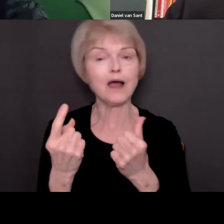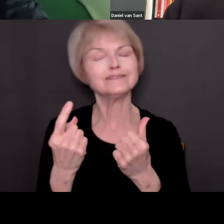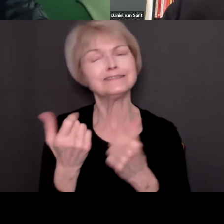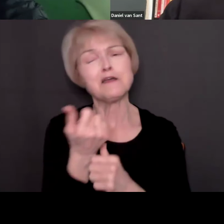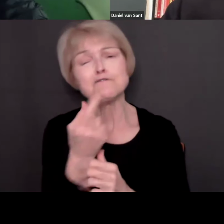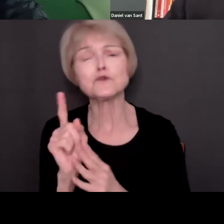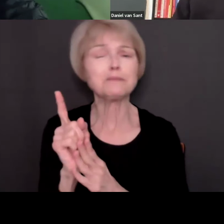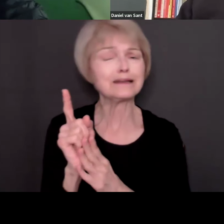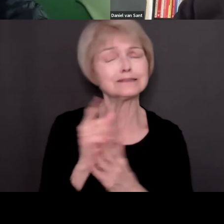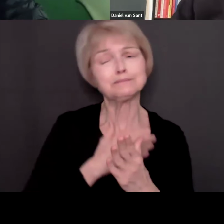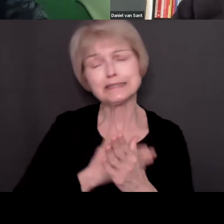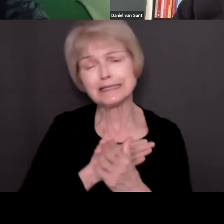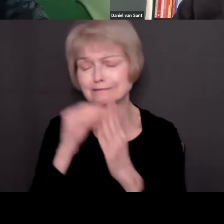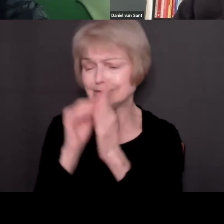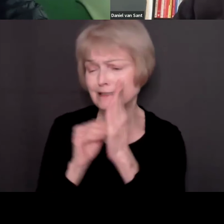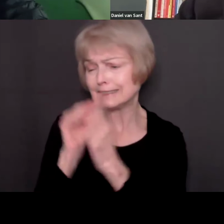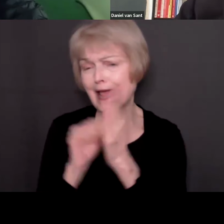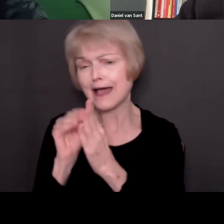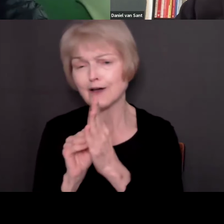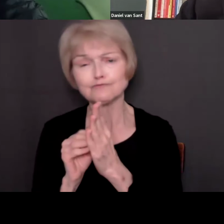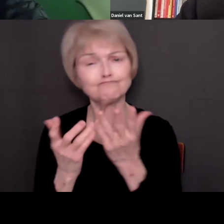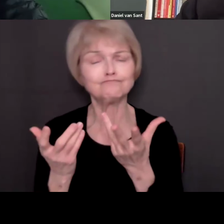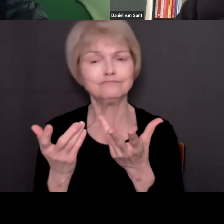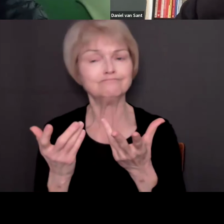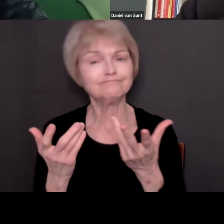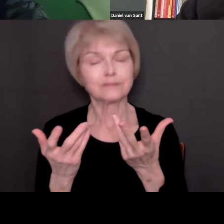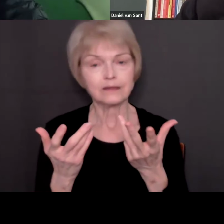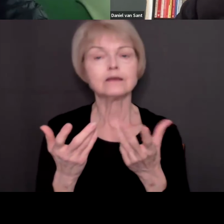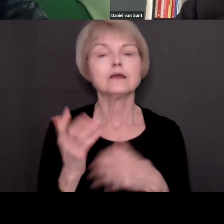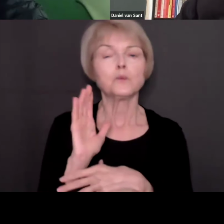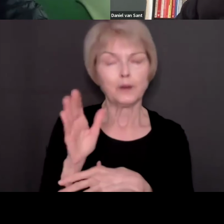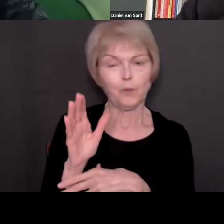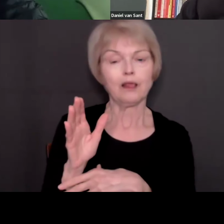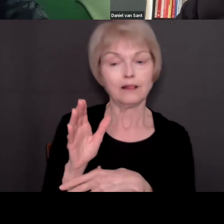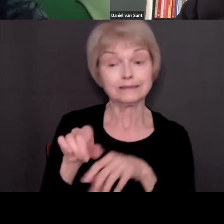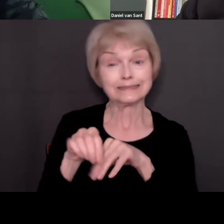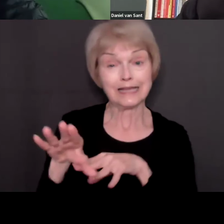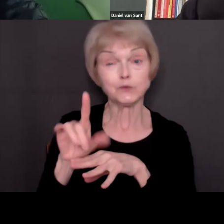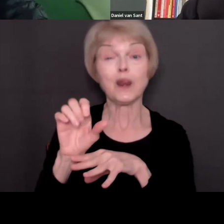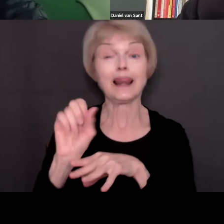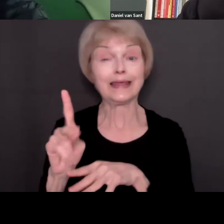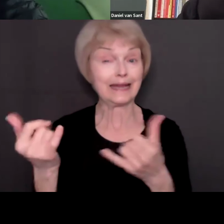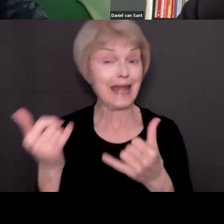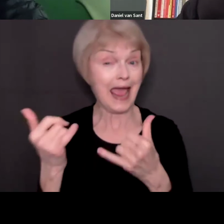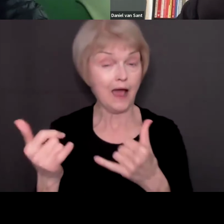to fill it out once the event has concluded. We will be dropping the link right now just in case anyone needs to leave early,